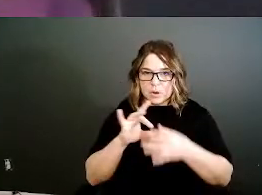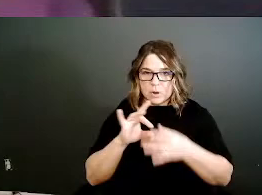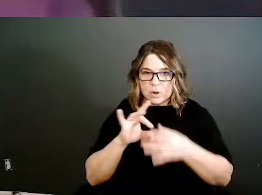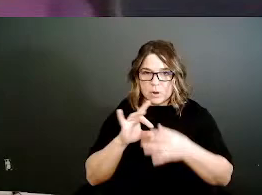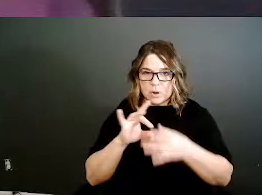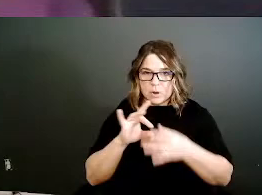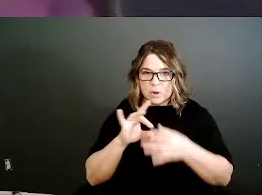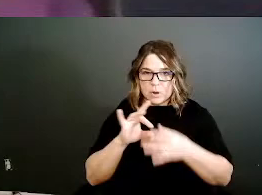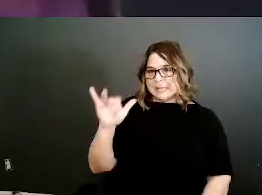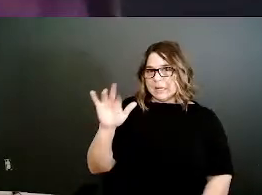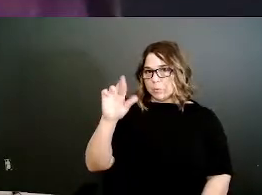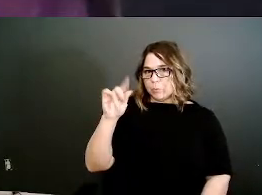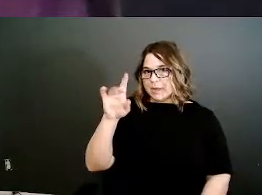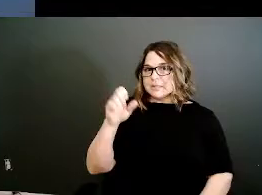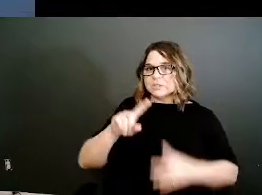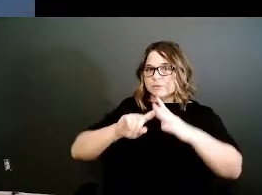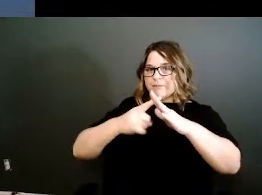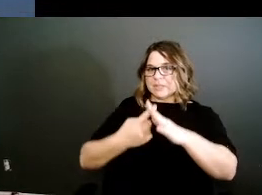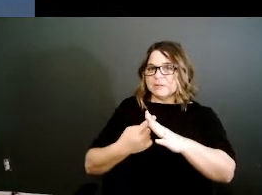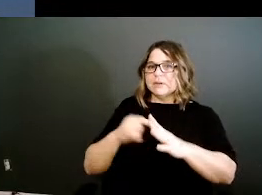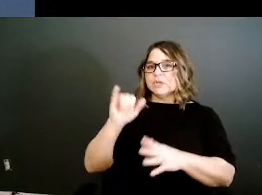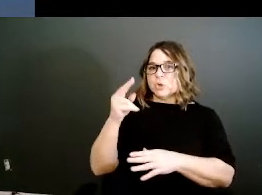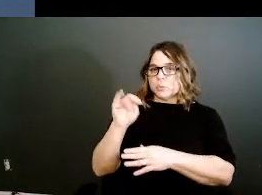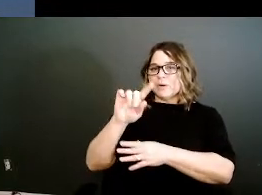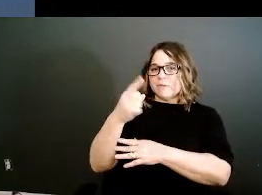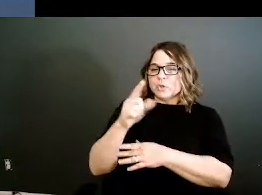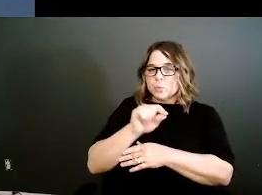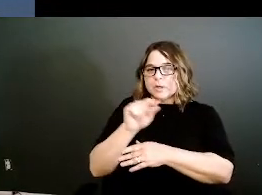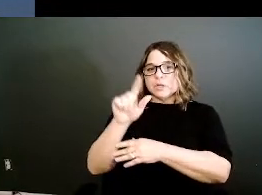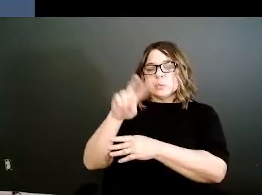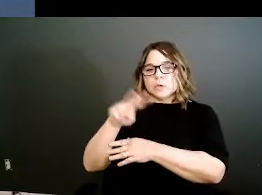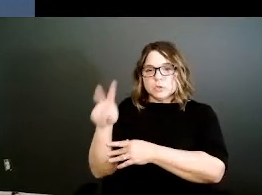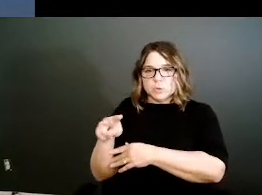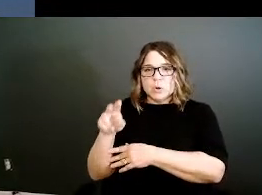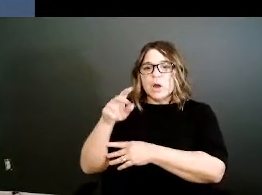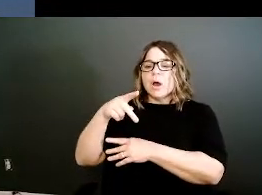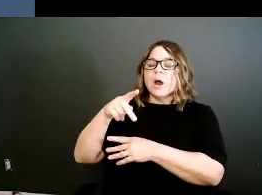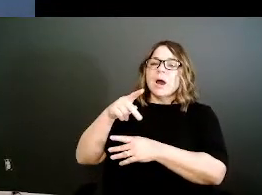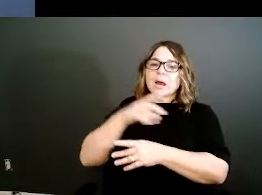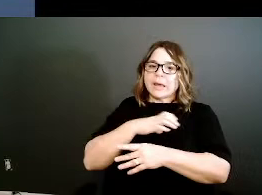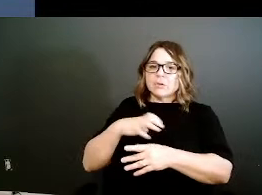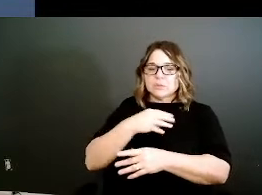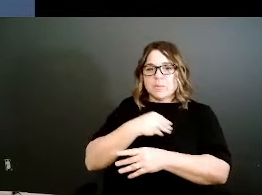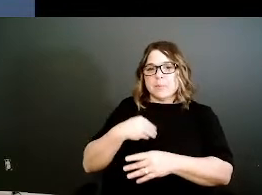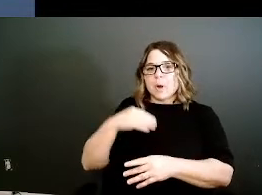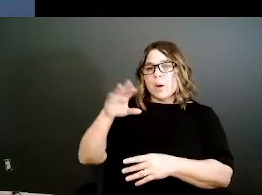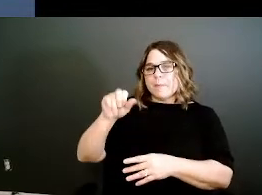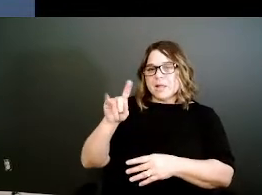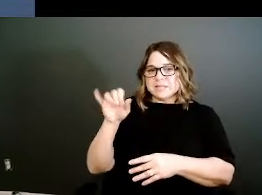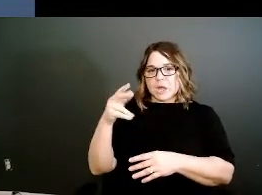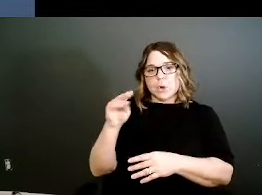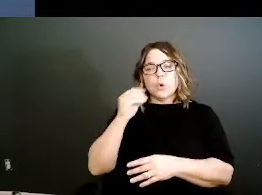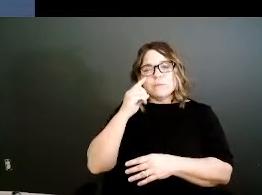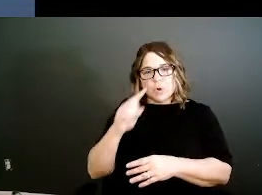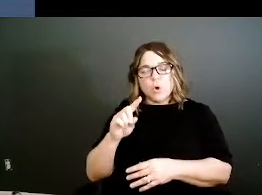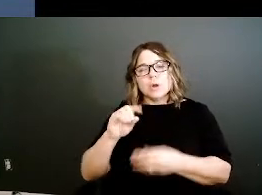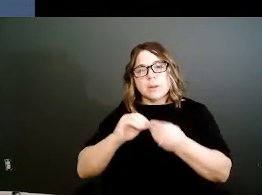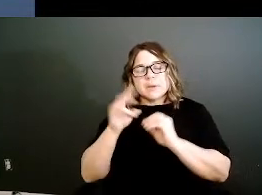1st, 2022. ≫ COUNCIL PRESIDENT BENDER: COUNCIL MEMBER PALMISANO HAS MOVED THIS ITEM. IS THERE ANY DISCUSSION?